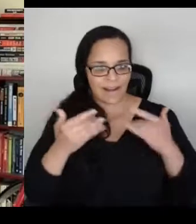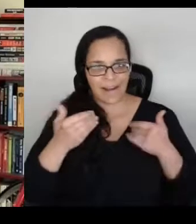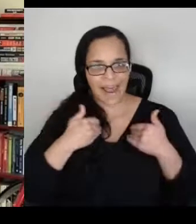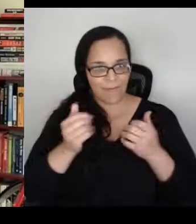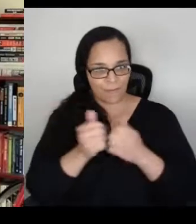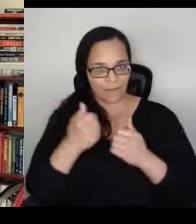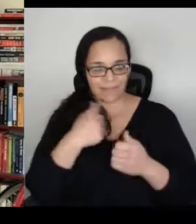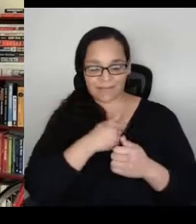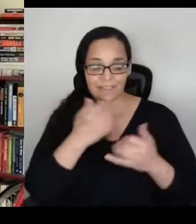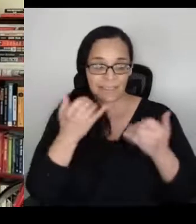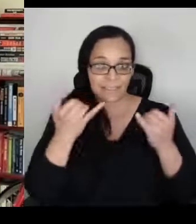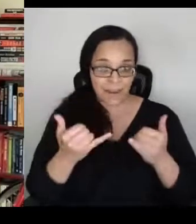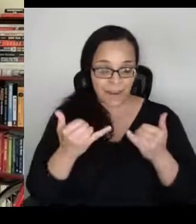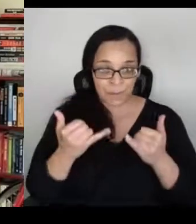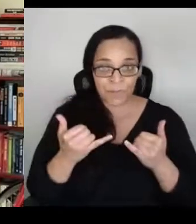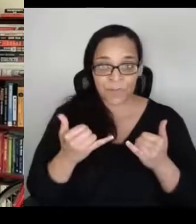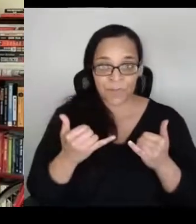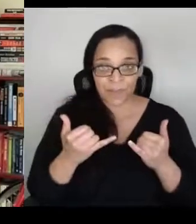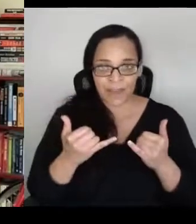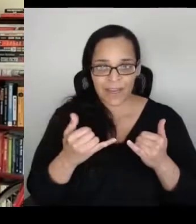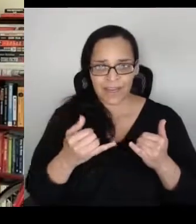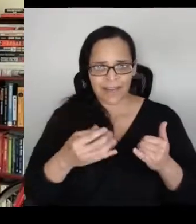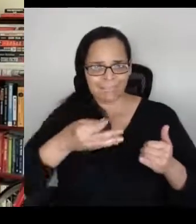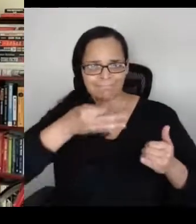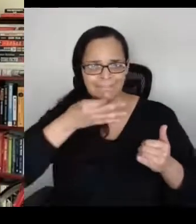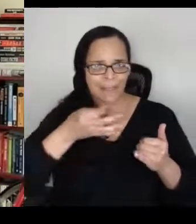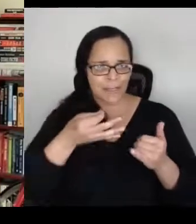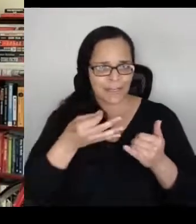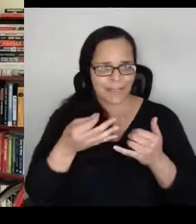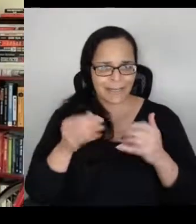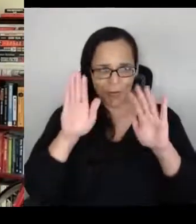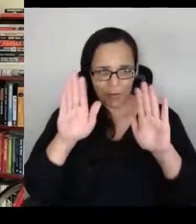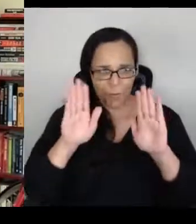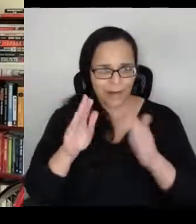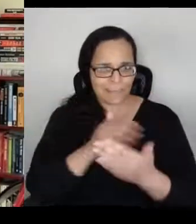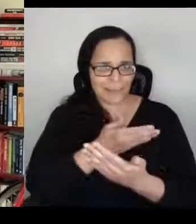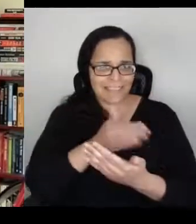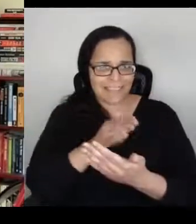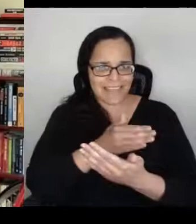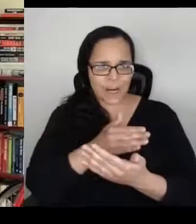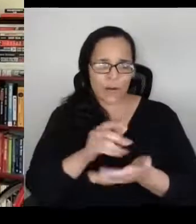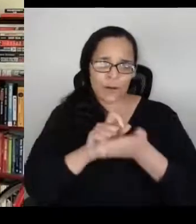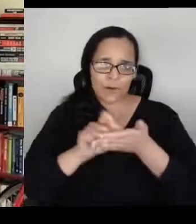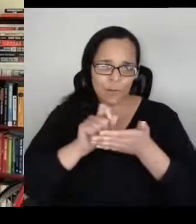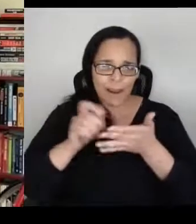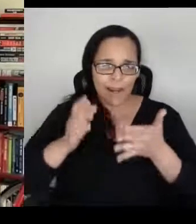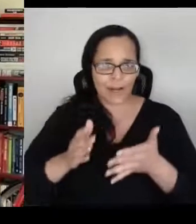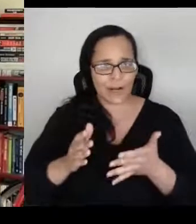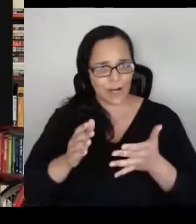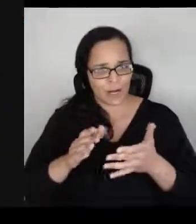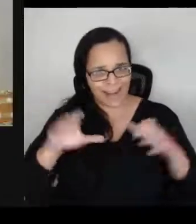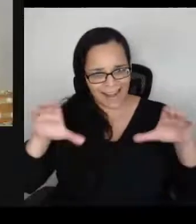a talented and wonderful singer, composer and activist, Ani Cordero.